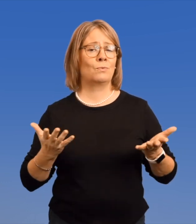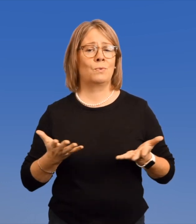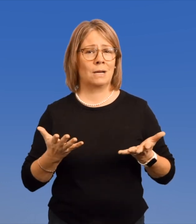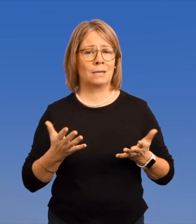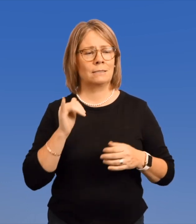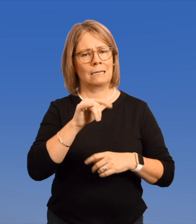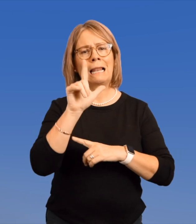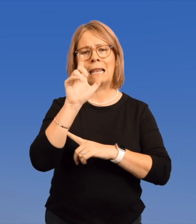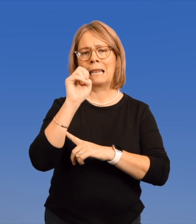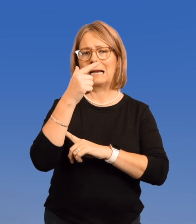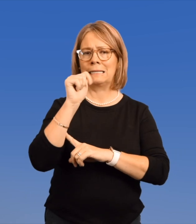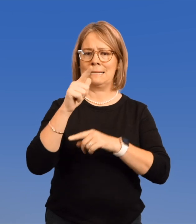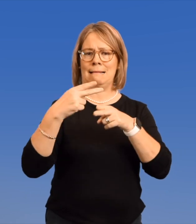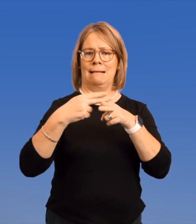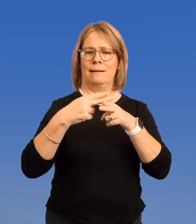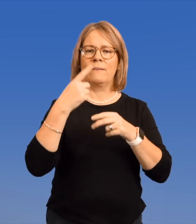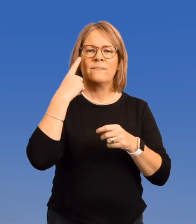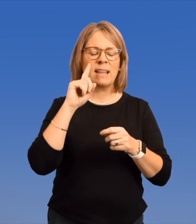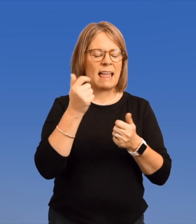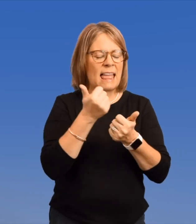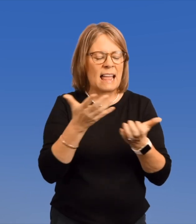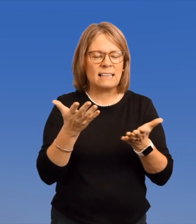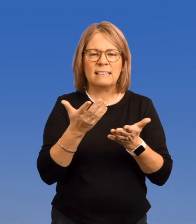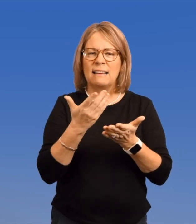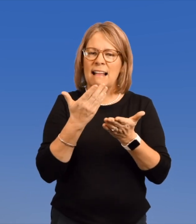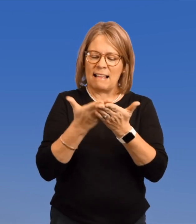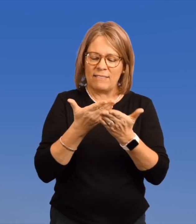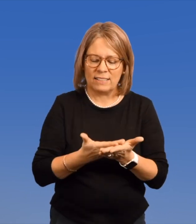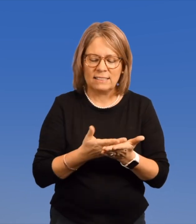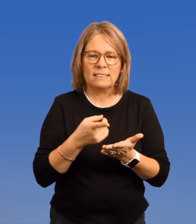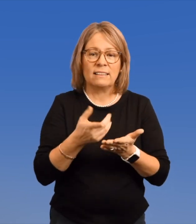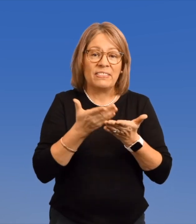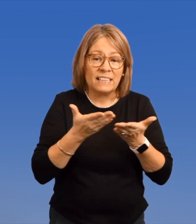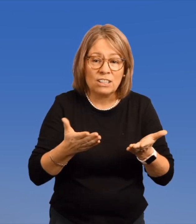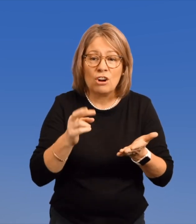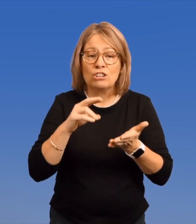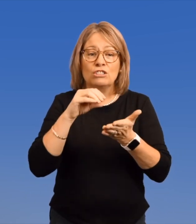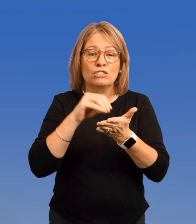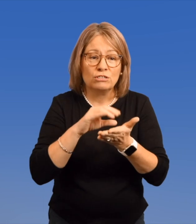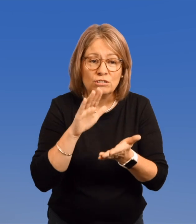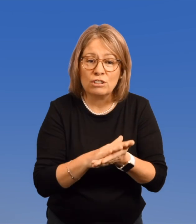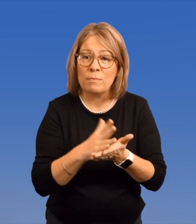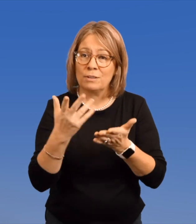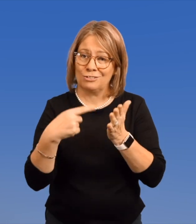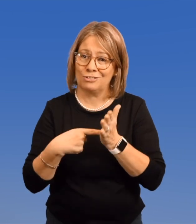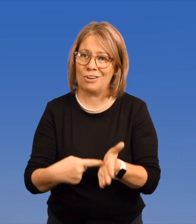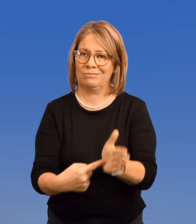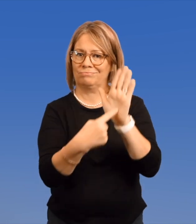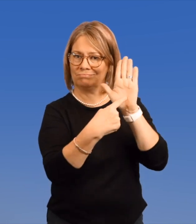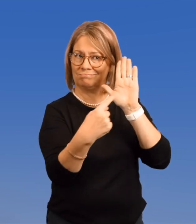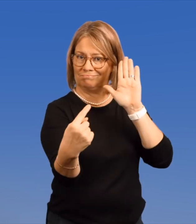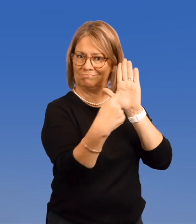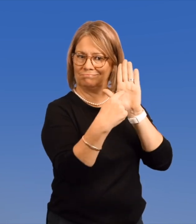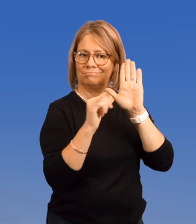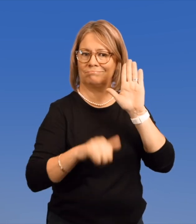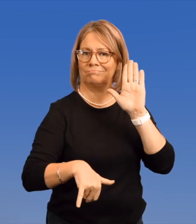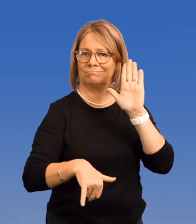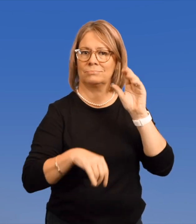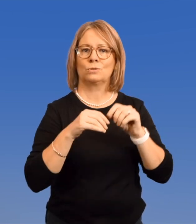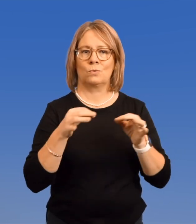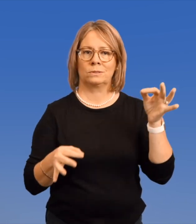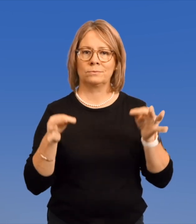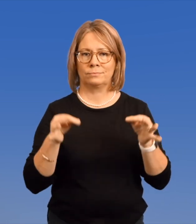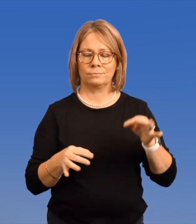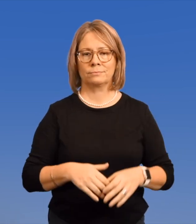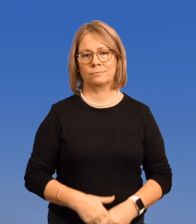is the legal name for a piece of evidence that is presented in court.